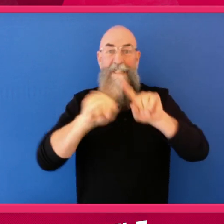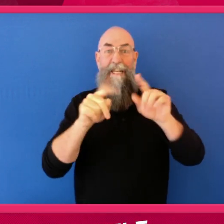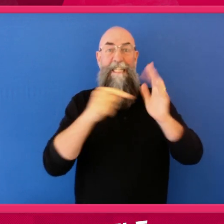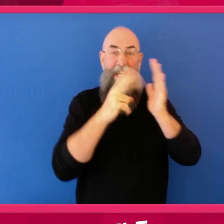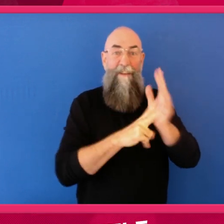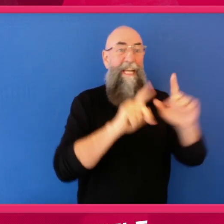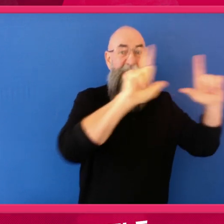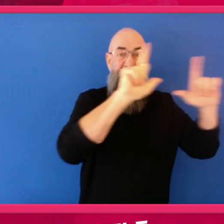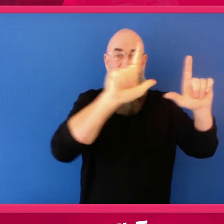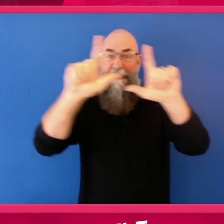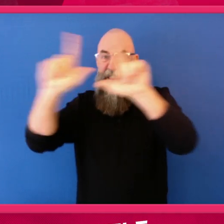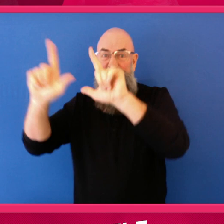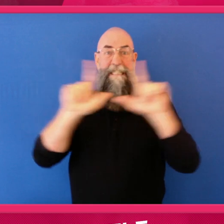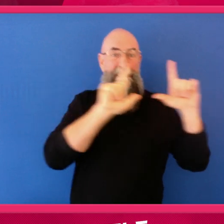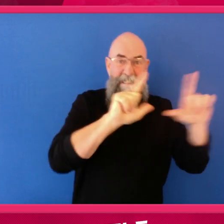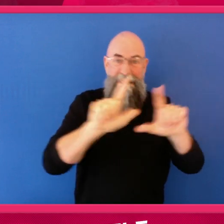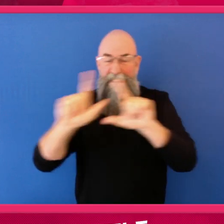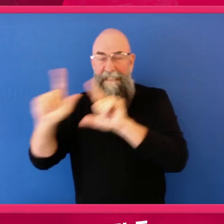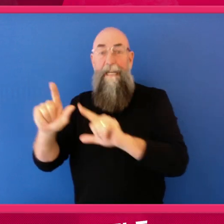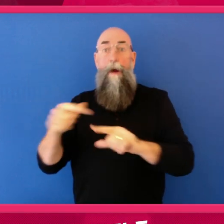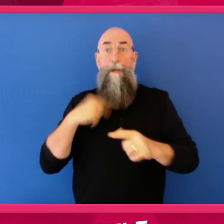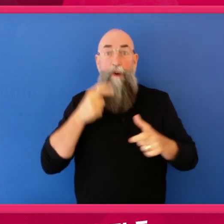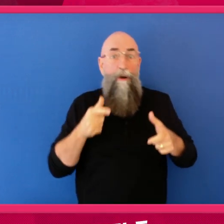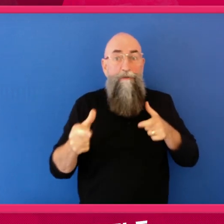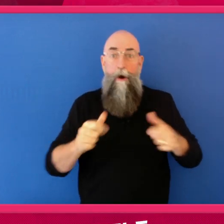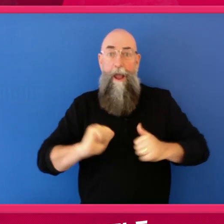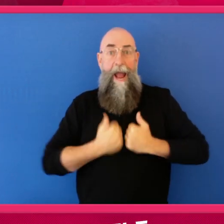our emotions, number one, and also just keep up to date with everything that's happening